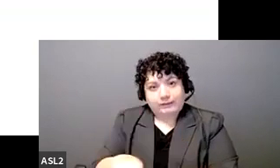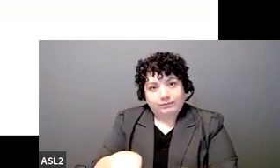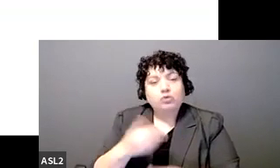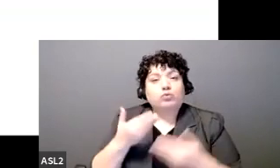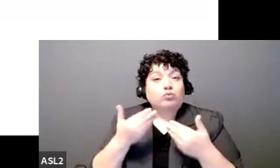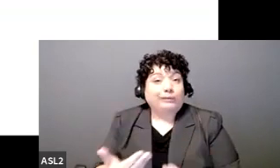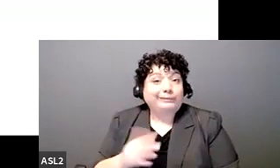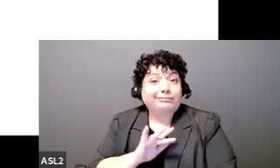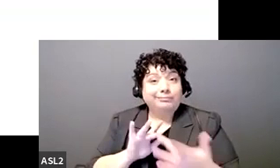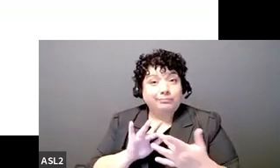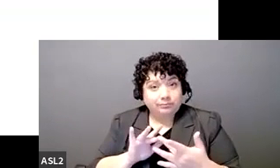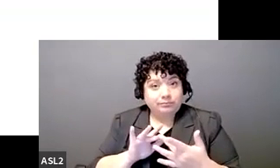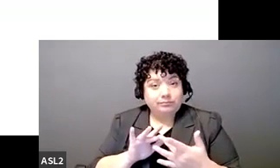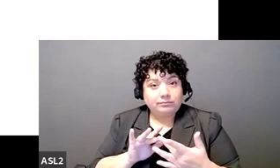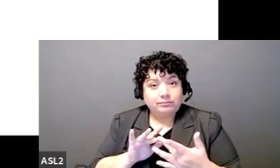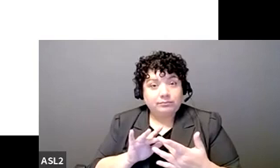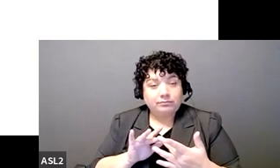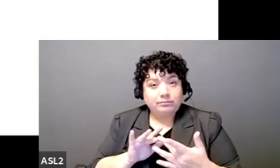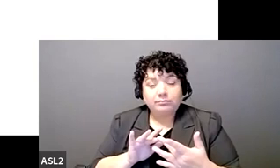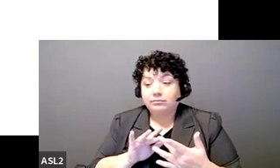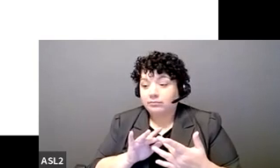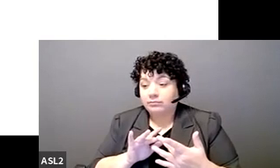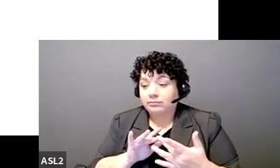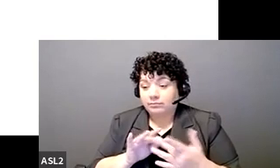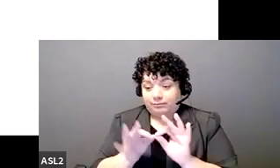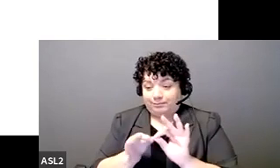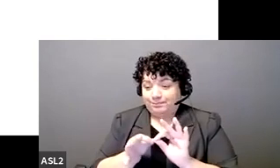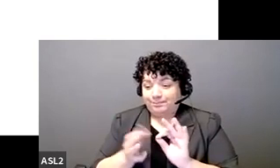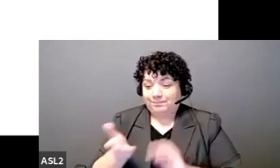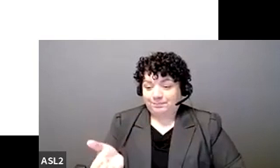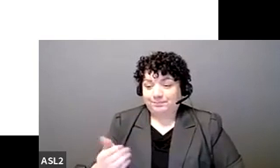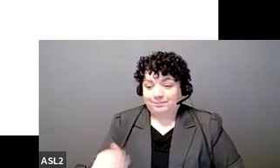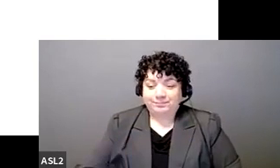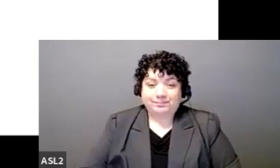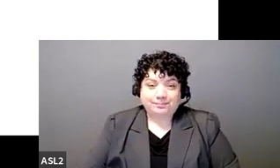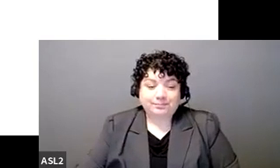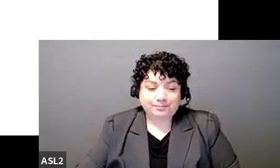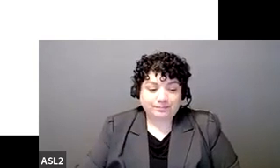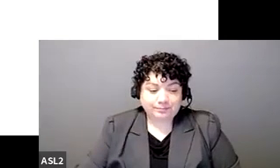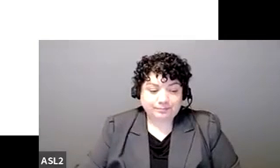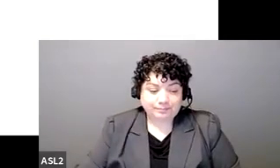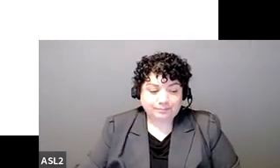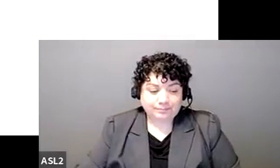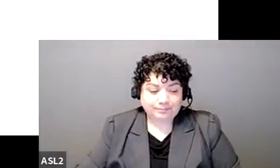and she already had a service dog and she really wanted the service dog to be part of wherever